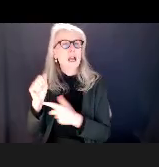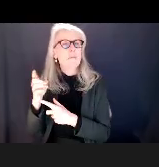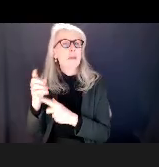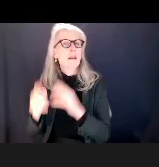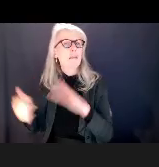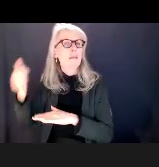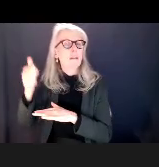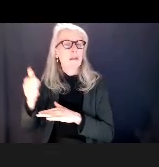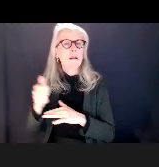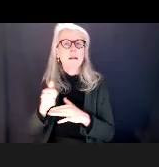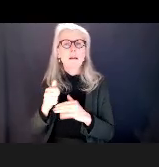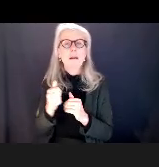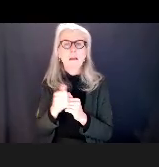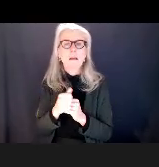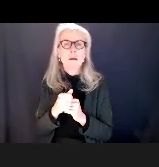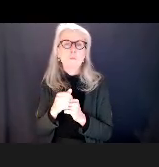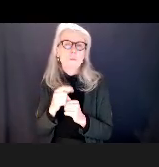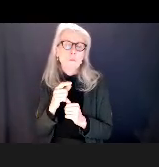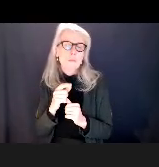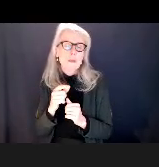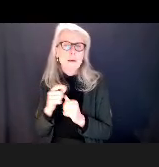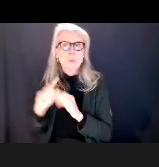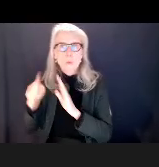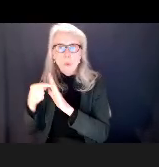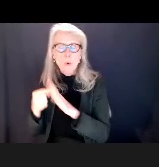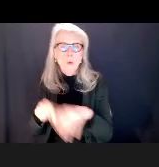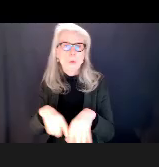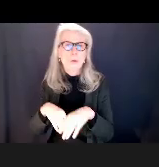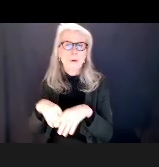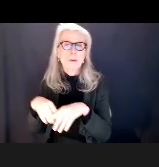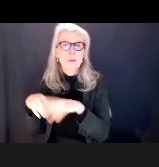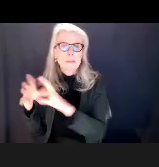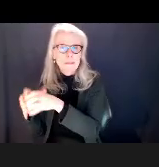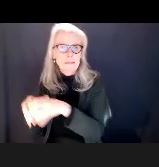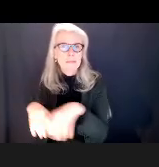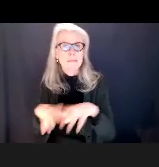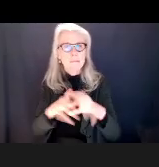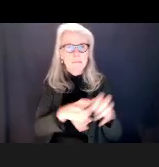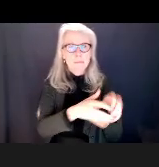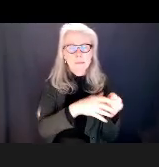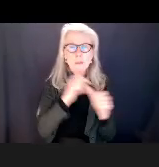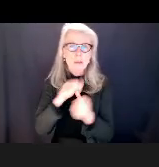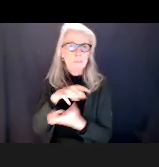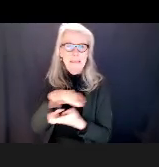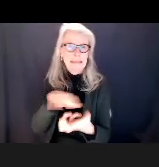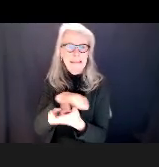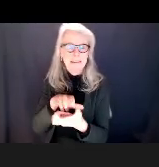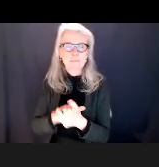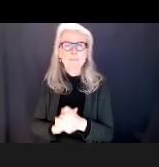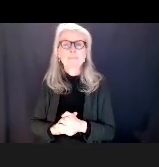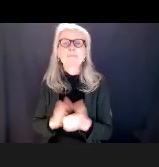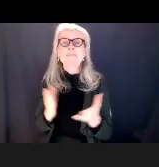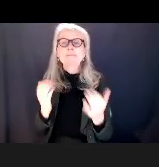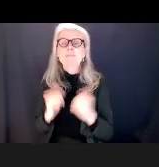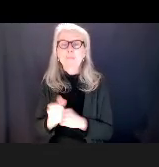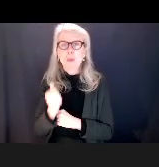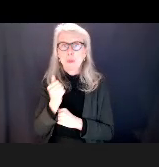in different roles in different focus groups. We ran three separate phases of focus groups,